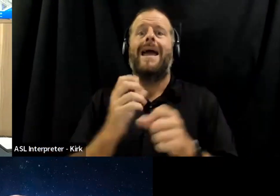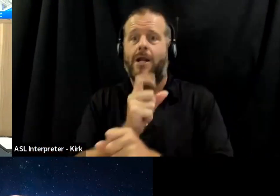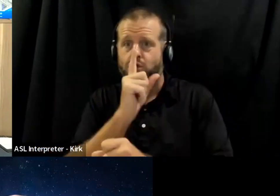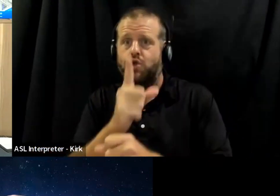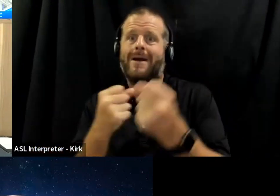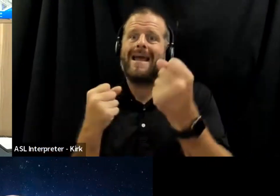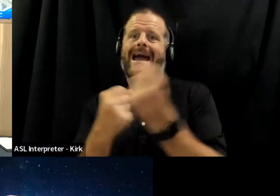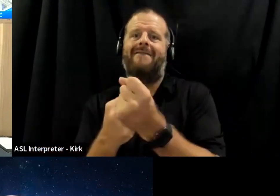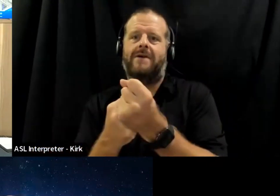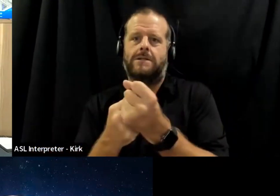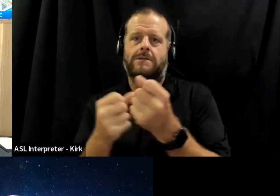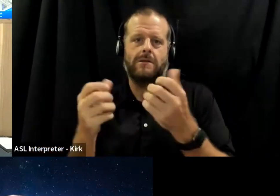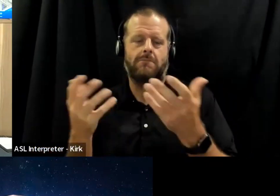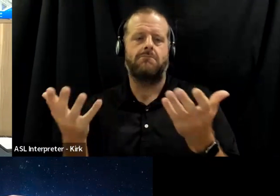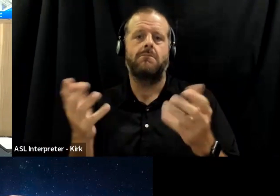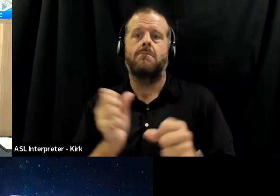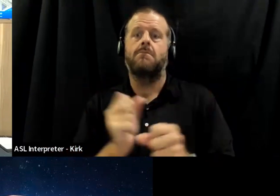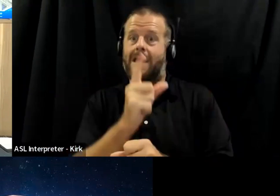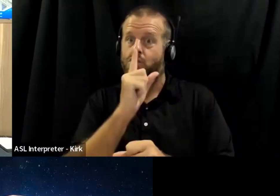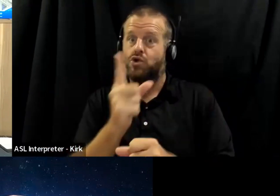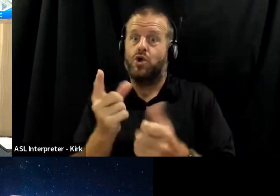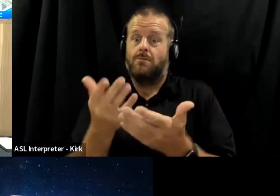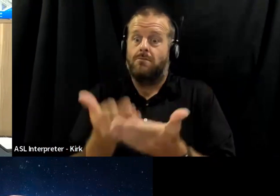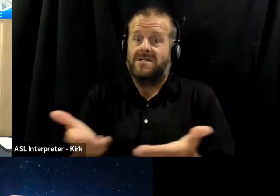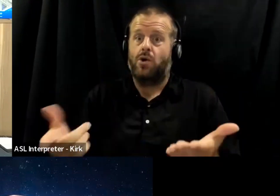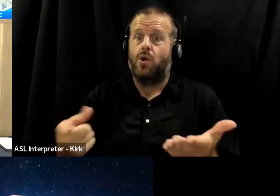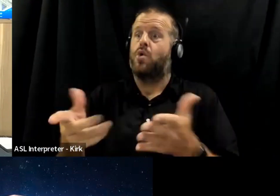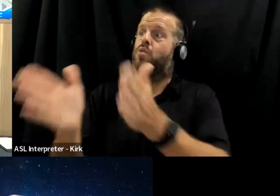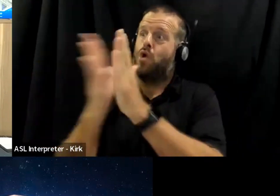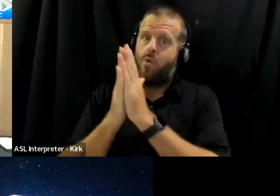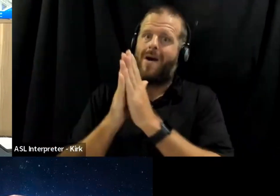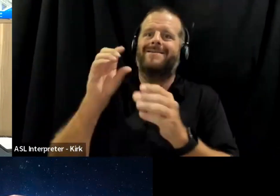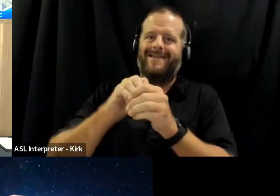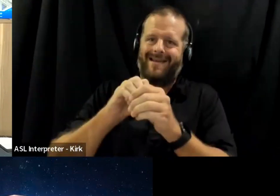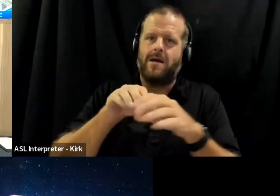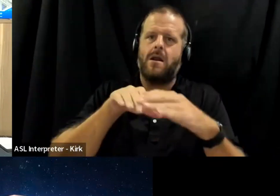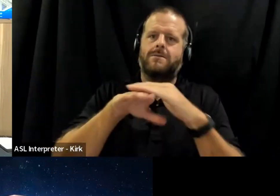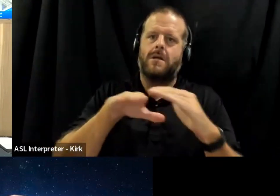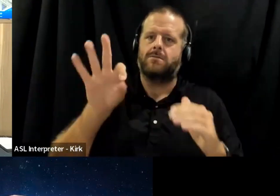Just ensuring that the material that you're getting, you're requesting it in an accessible format, just making sure that